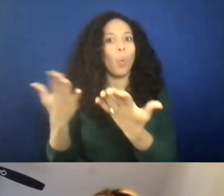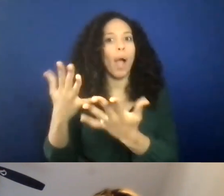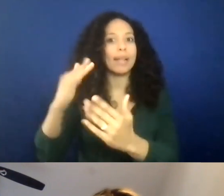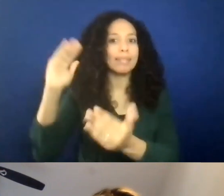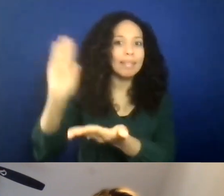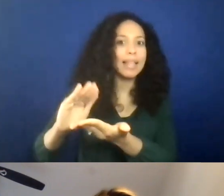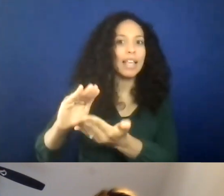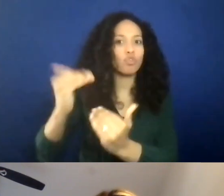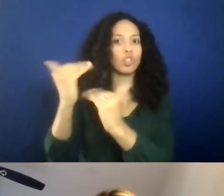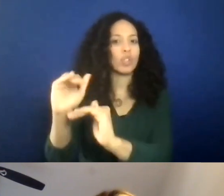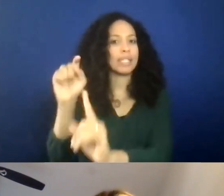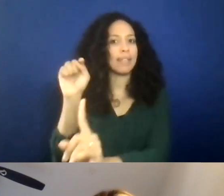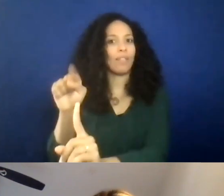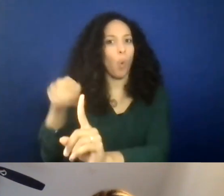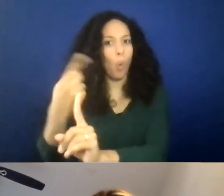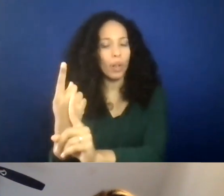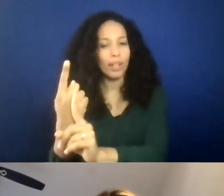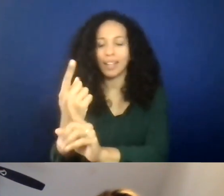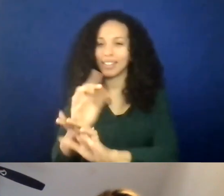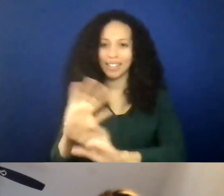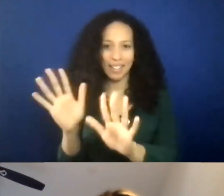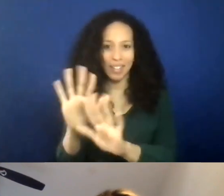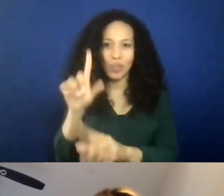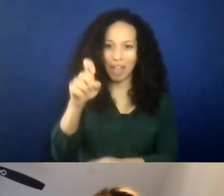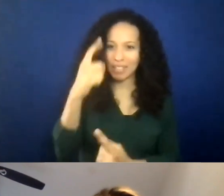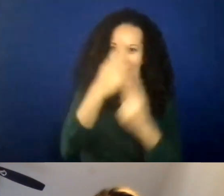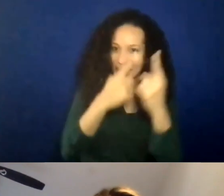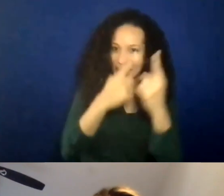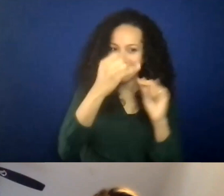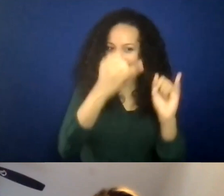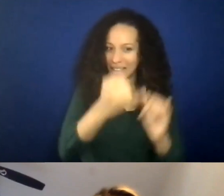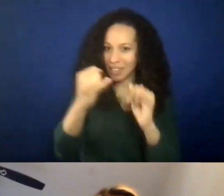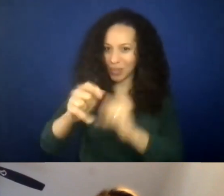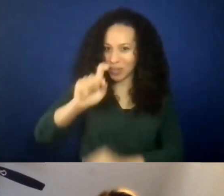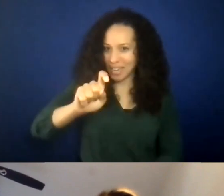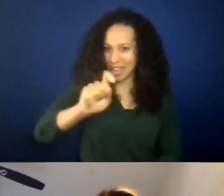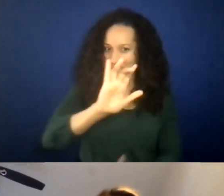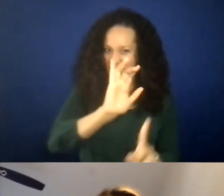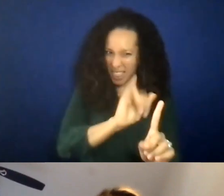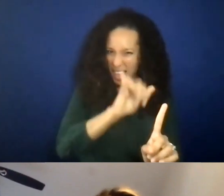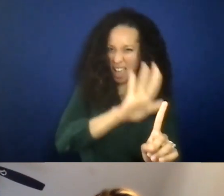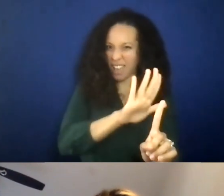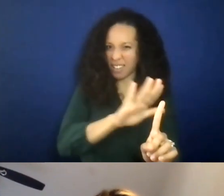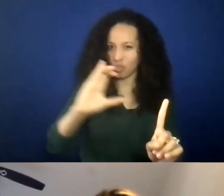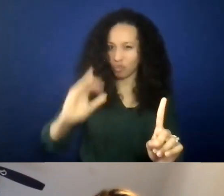but you have to factor in the individual needs of that child. So I think that's important